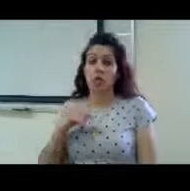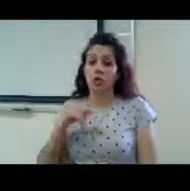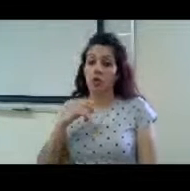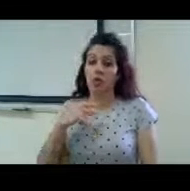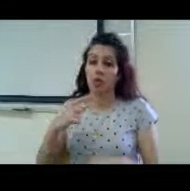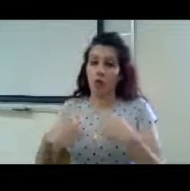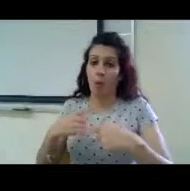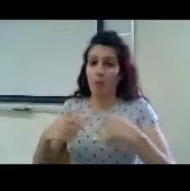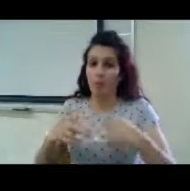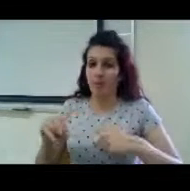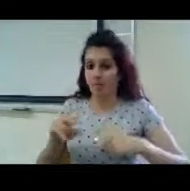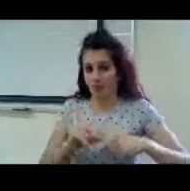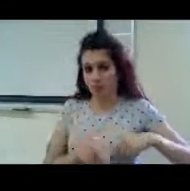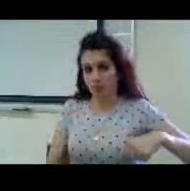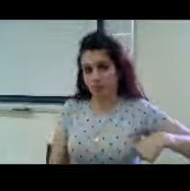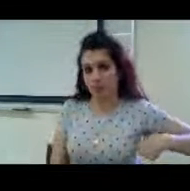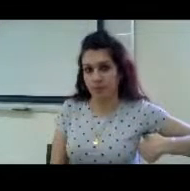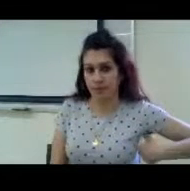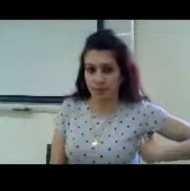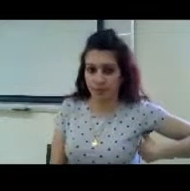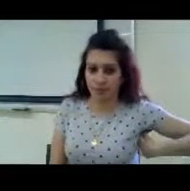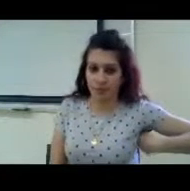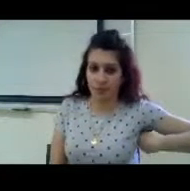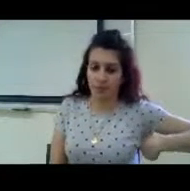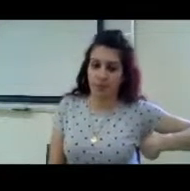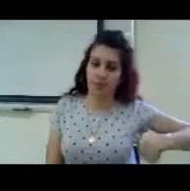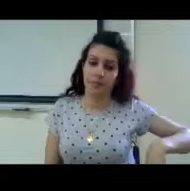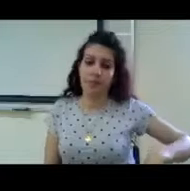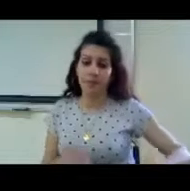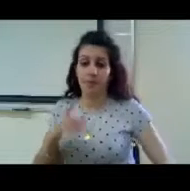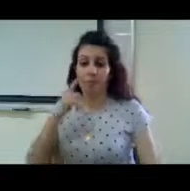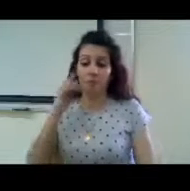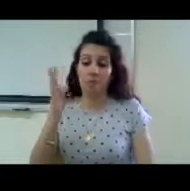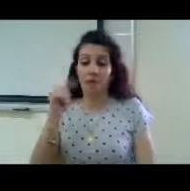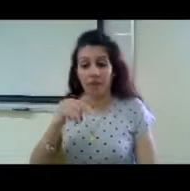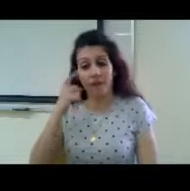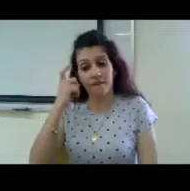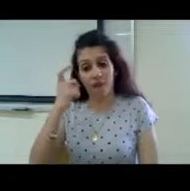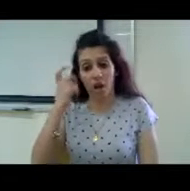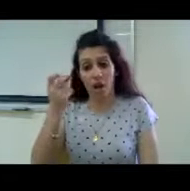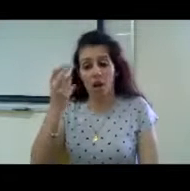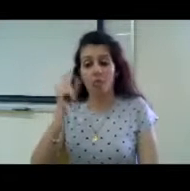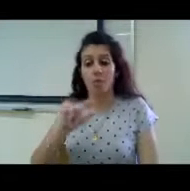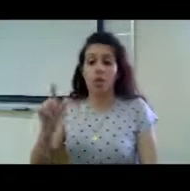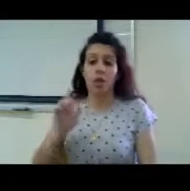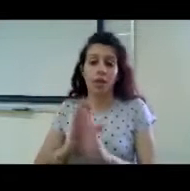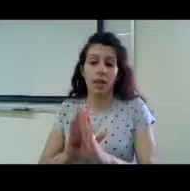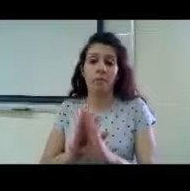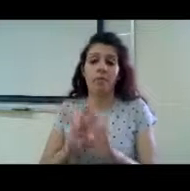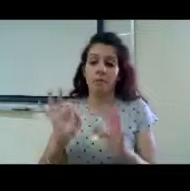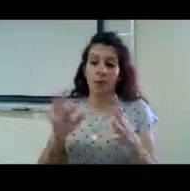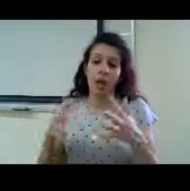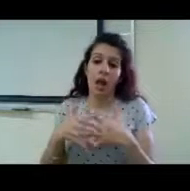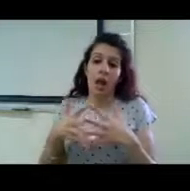to us well Colby 19 is something that is going to be around with us it's not